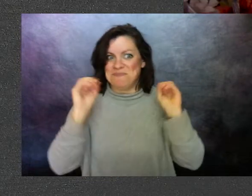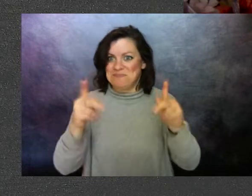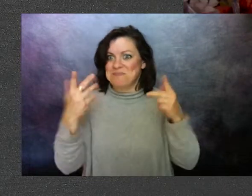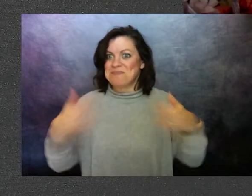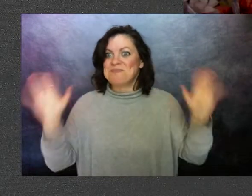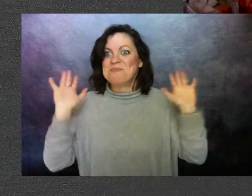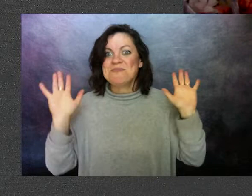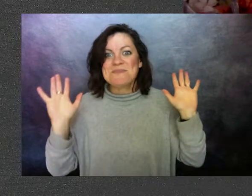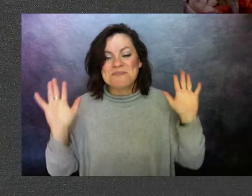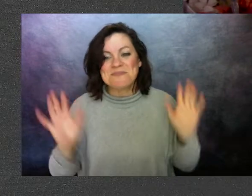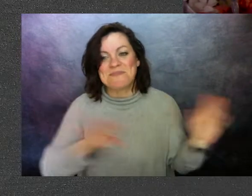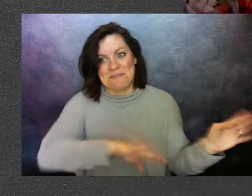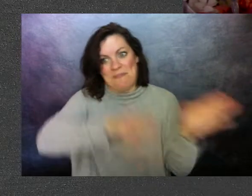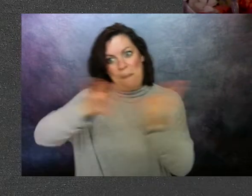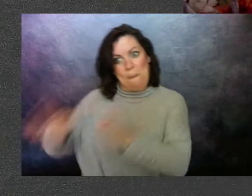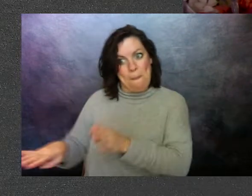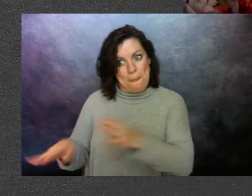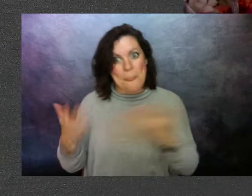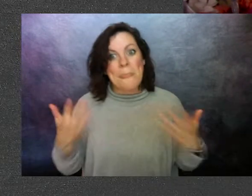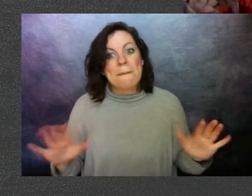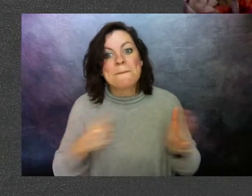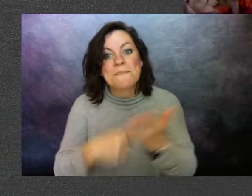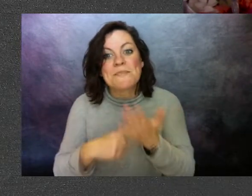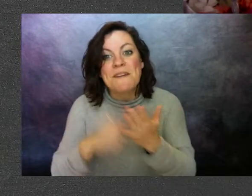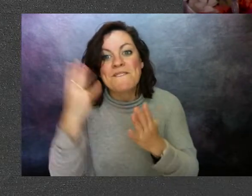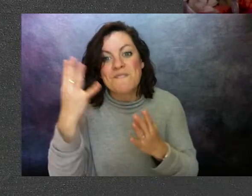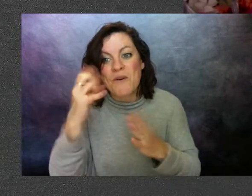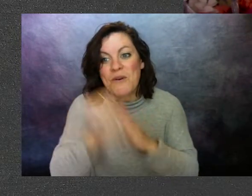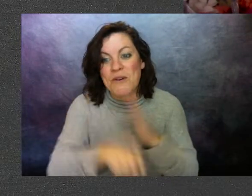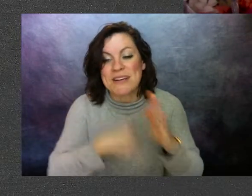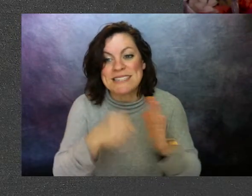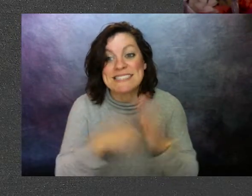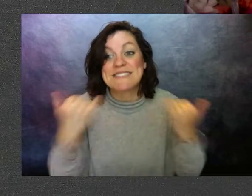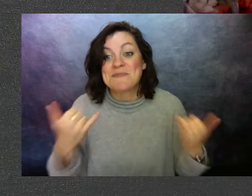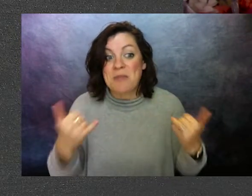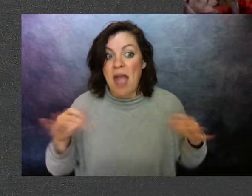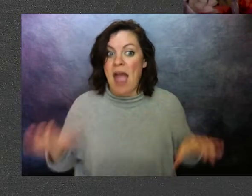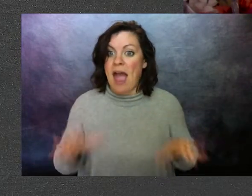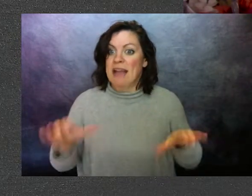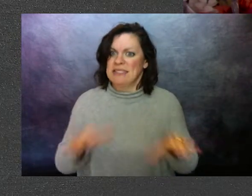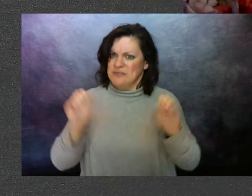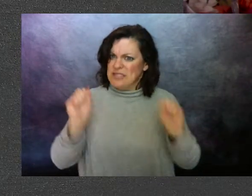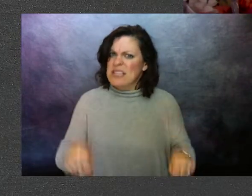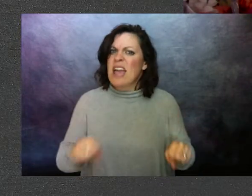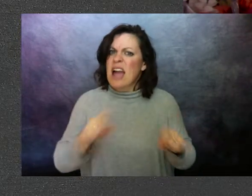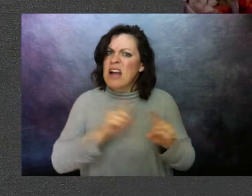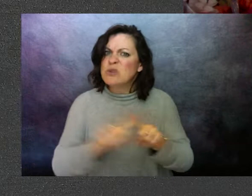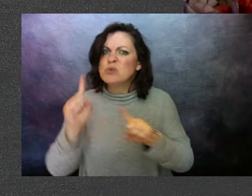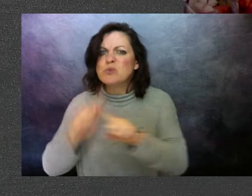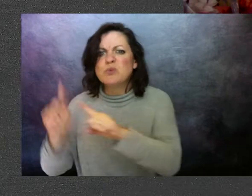Okay, so we talked about all four seasons and all of the different activities that you can be doing during the different seasons